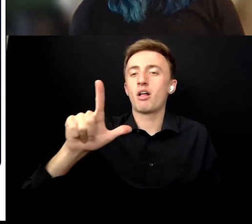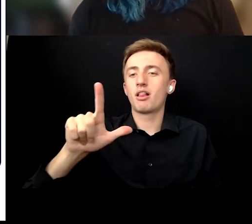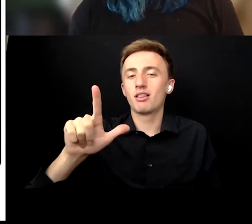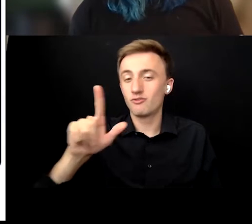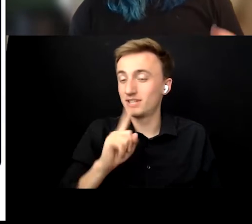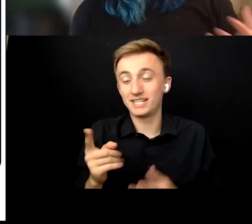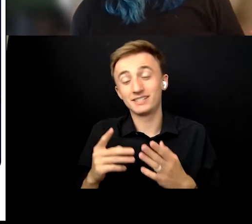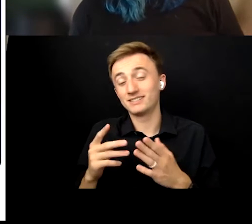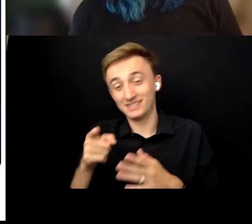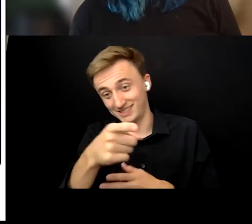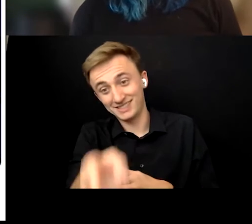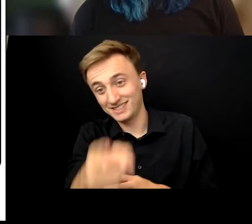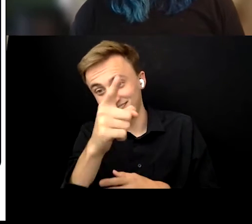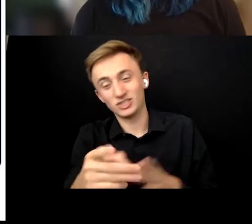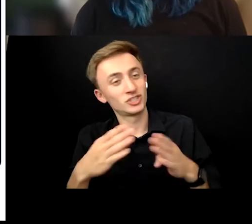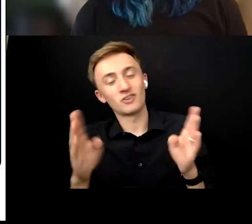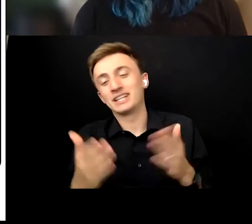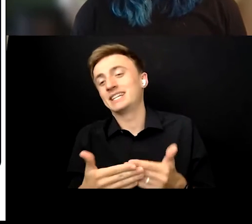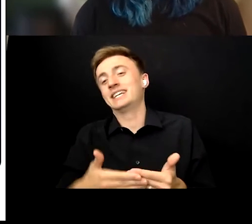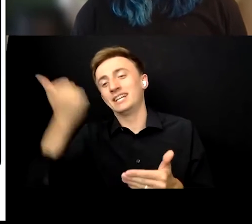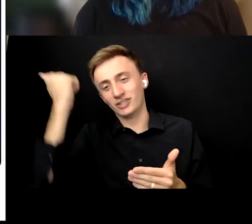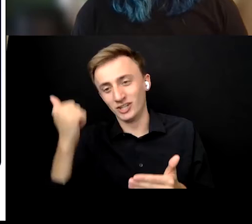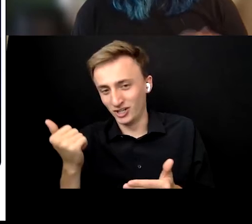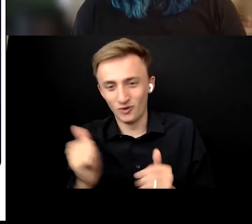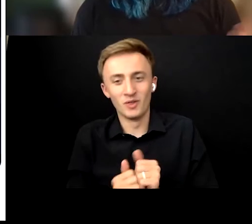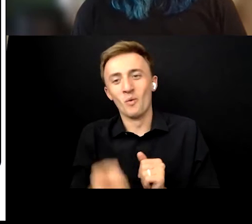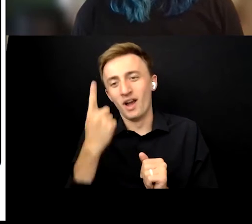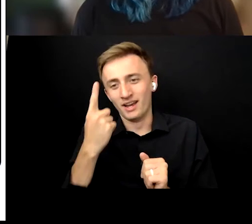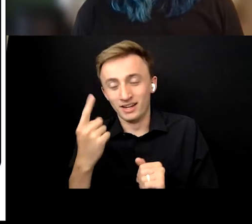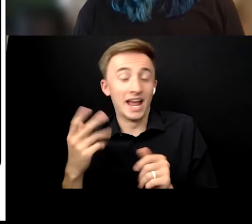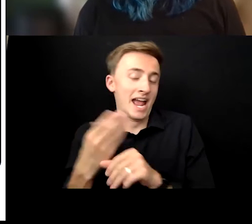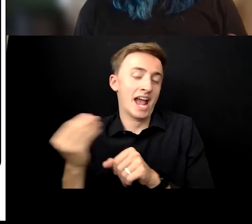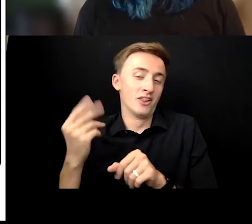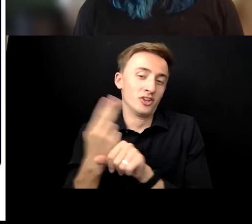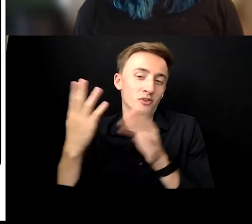little easier to understand what they are doing, and the user outcome, too. So pick one. Stick